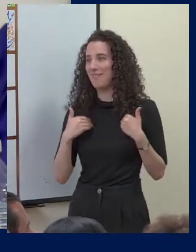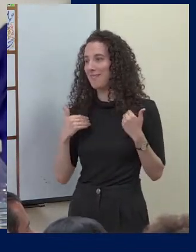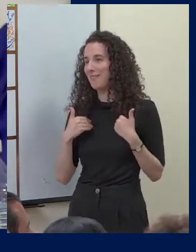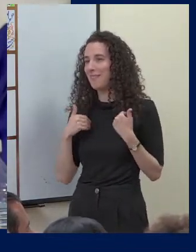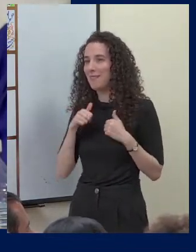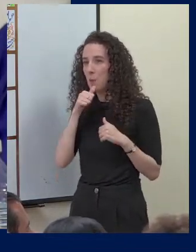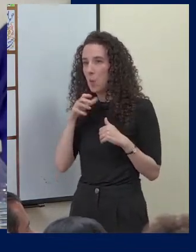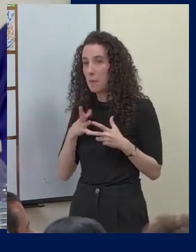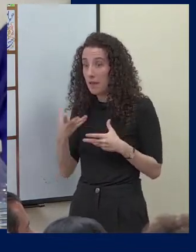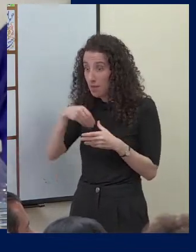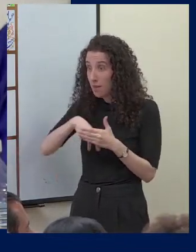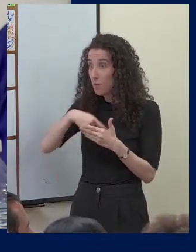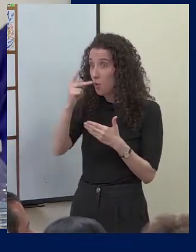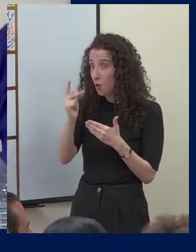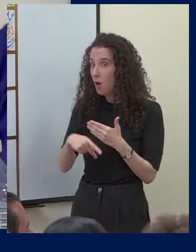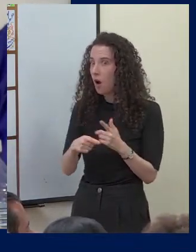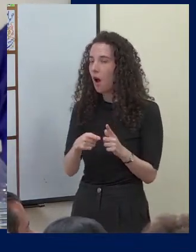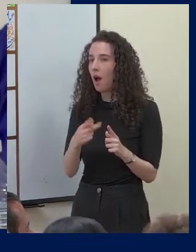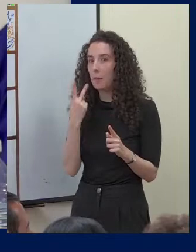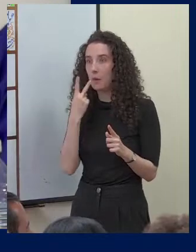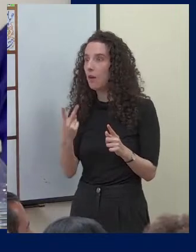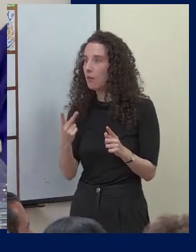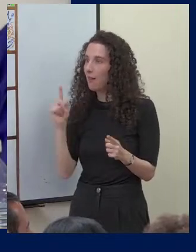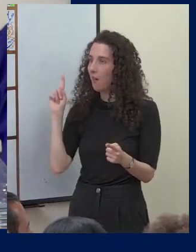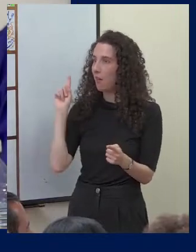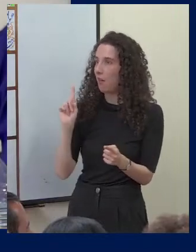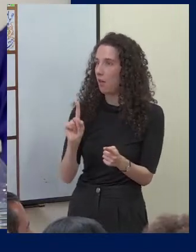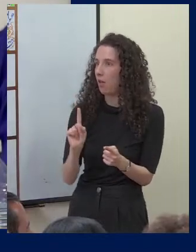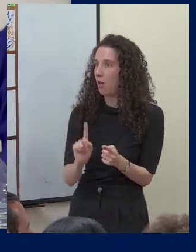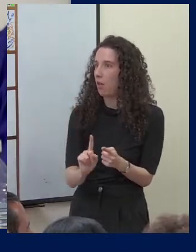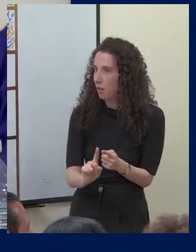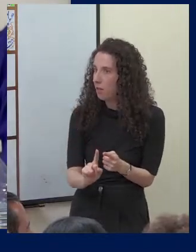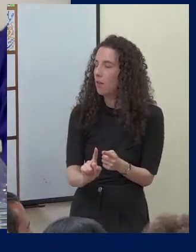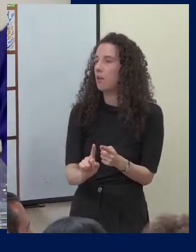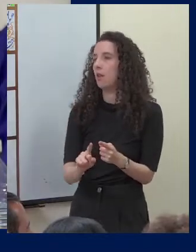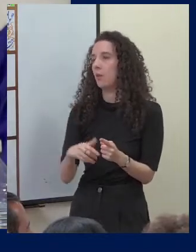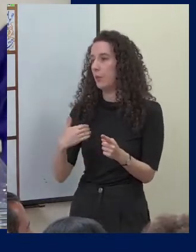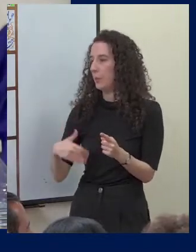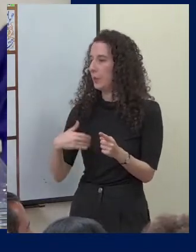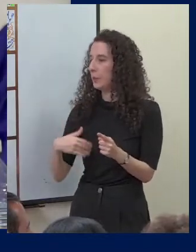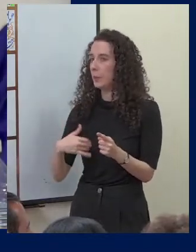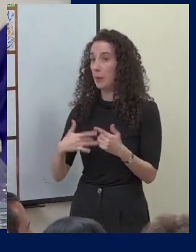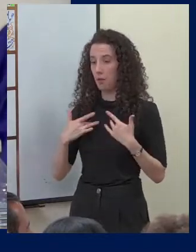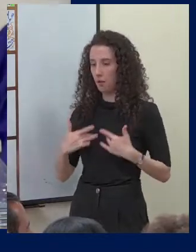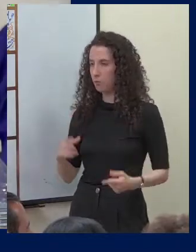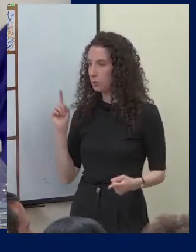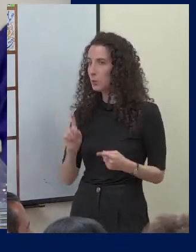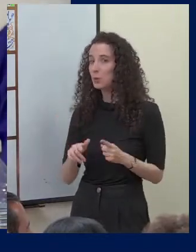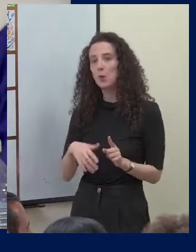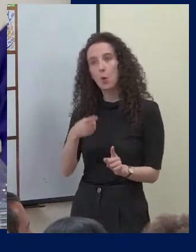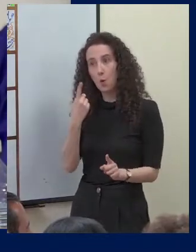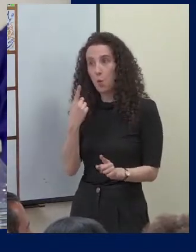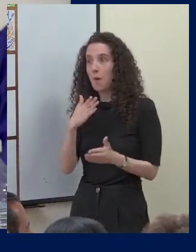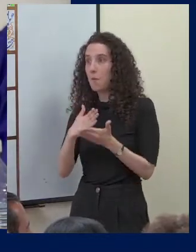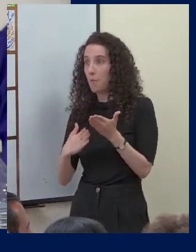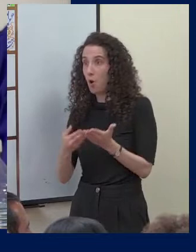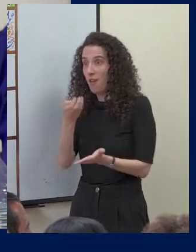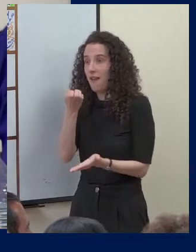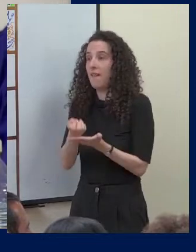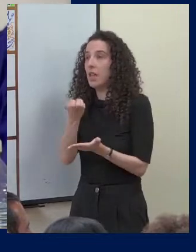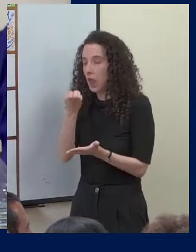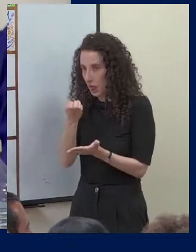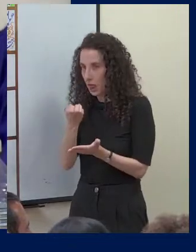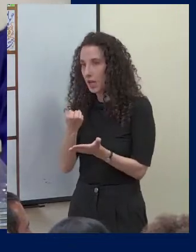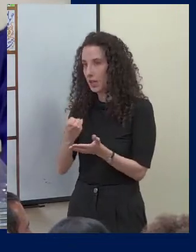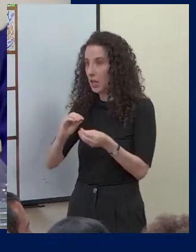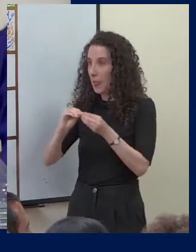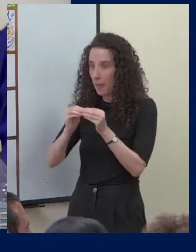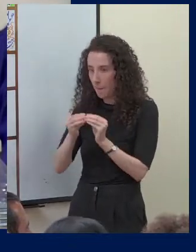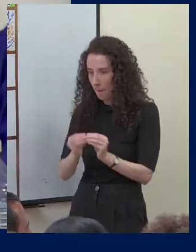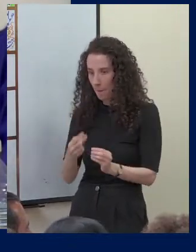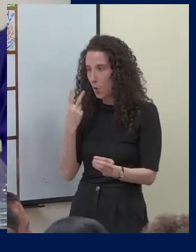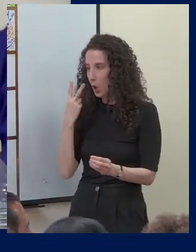That was one a level of evidence, quantitative follow-up, which followed all the roles for